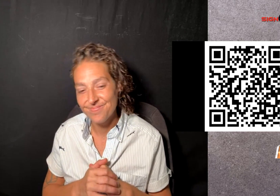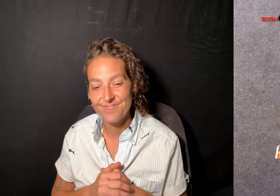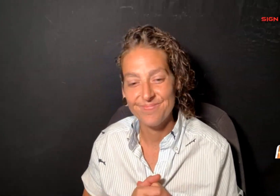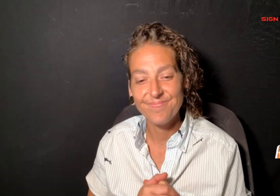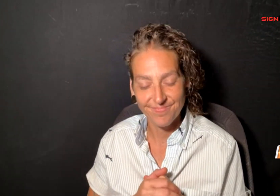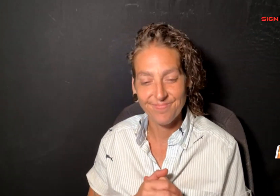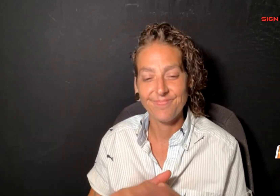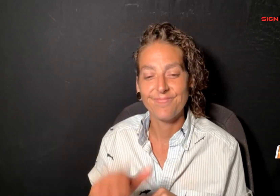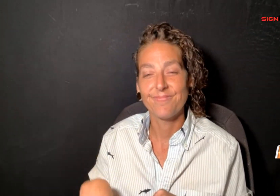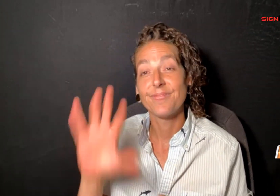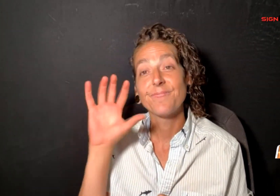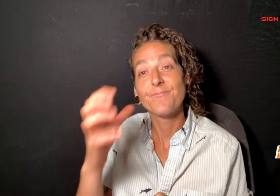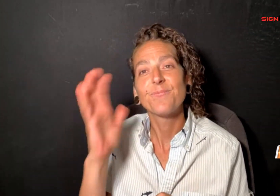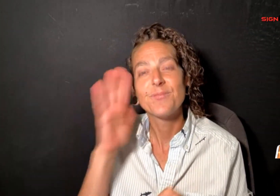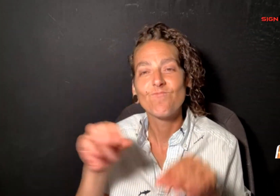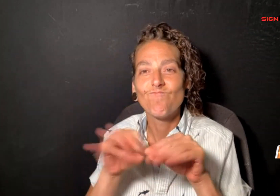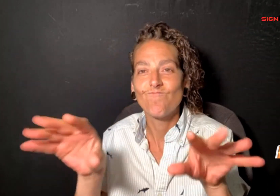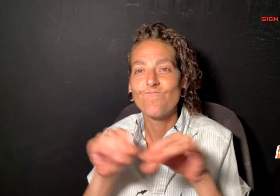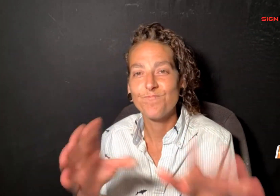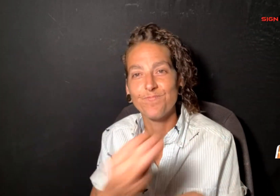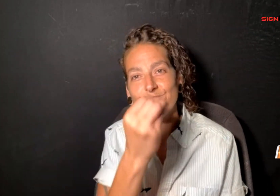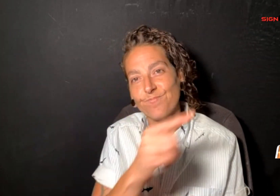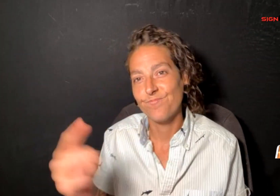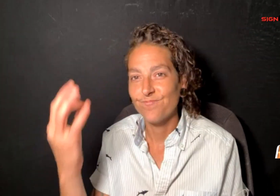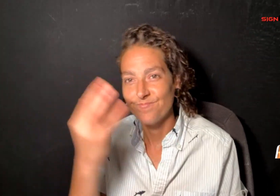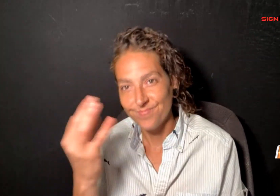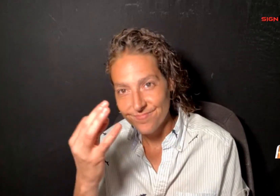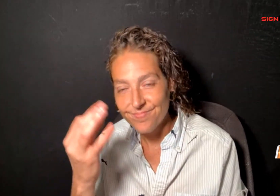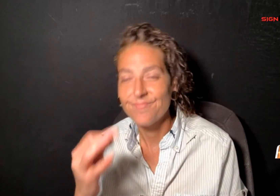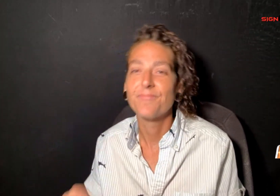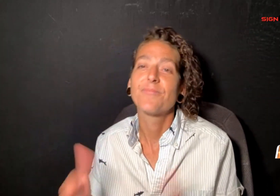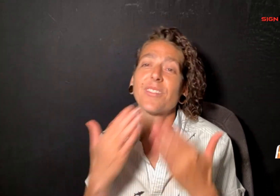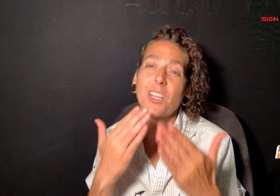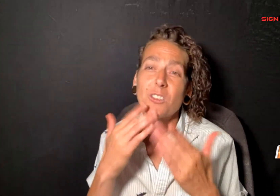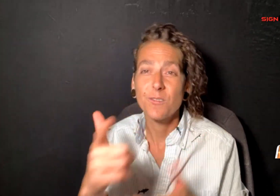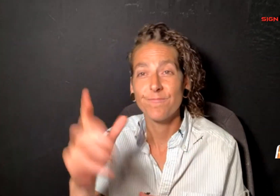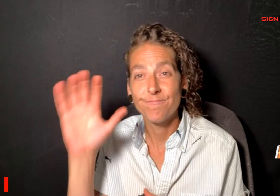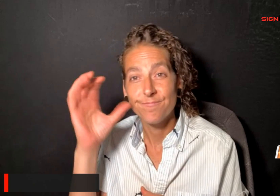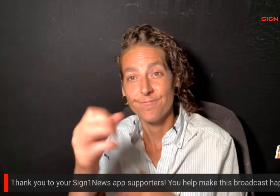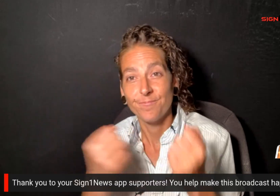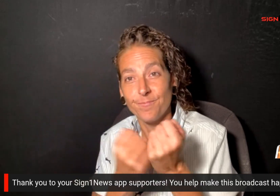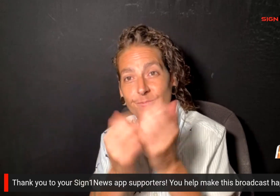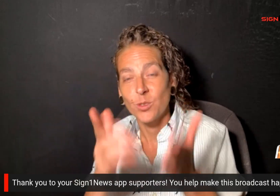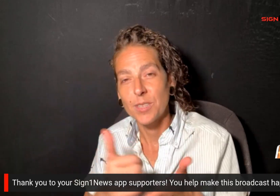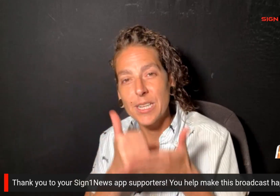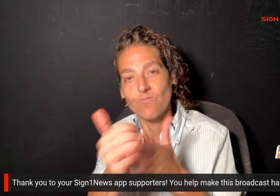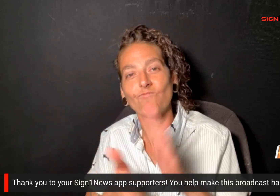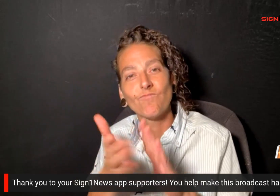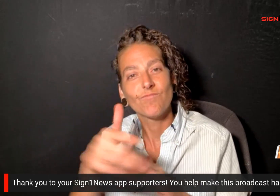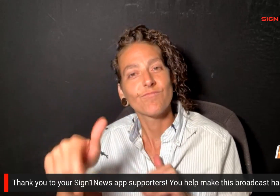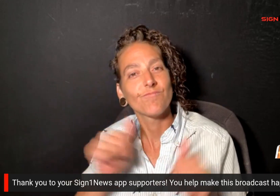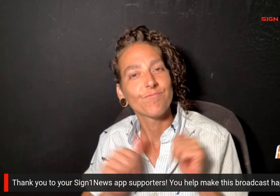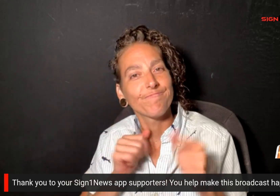Sign one News will be broadcasting updates Monday through Friday. A big thank you to our Sign One News App supporters. You help make this broadcast happen.